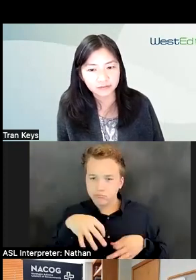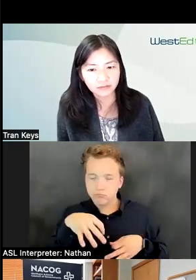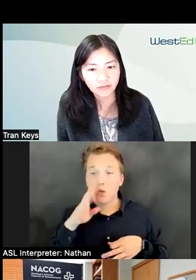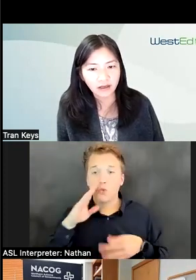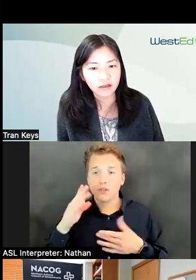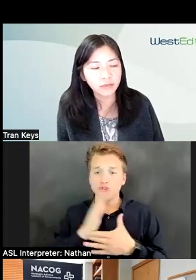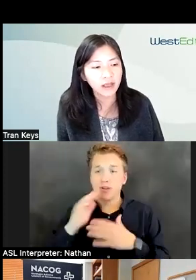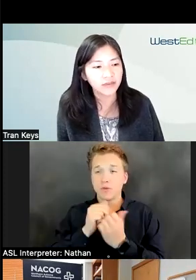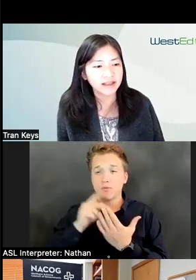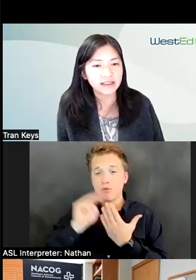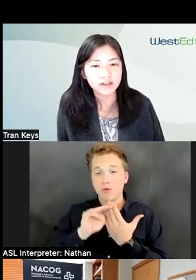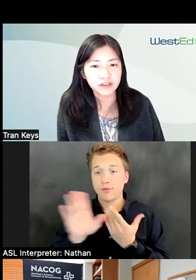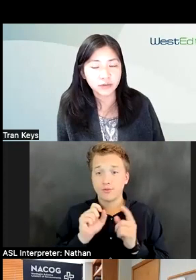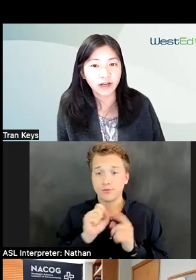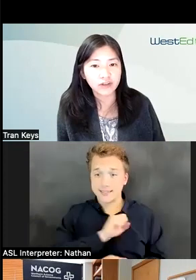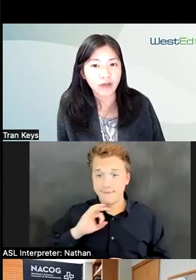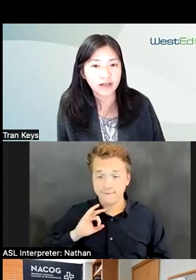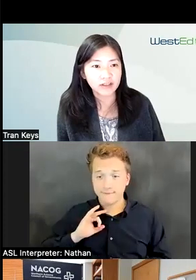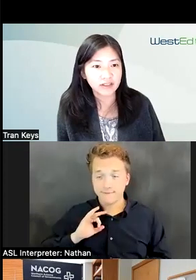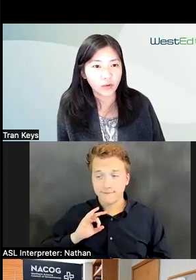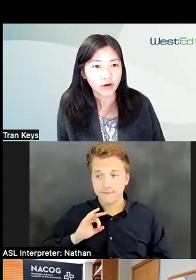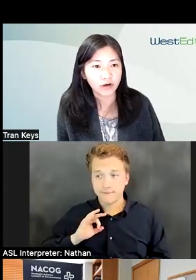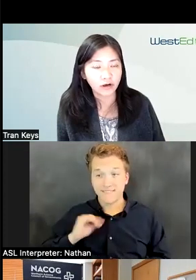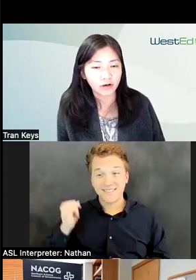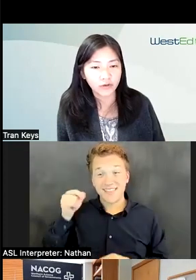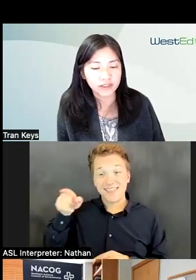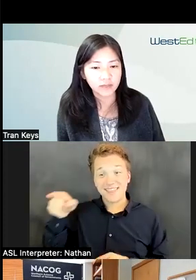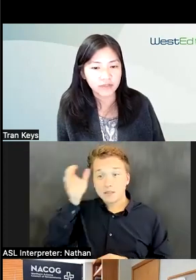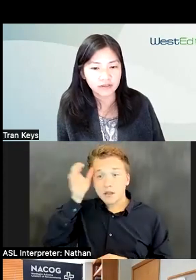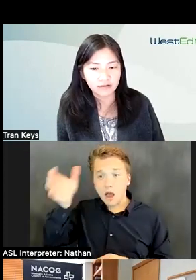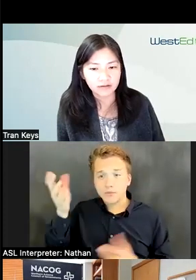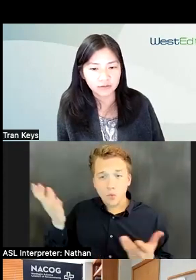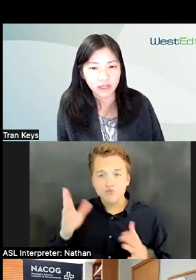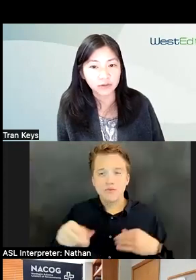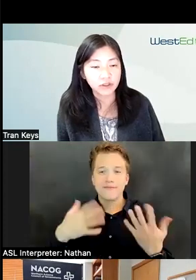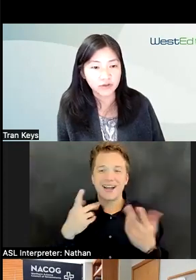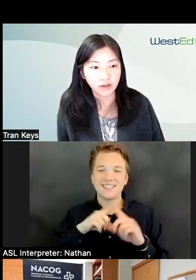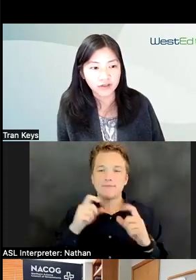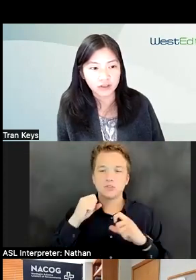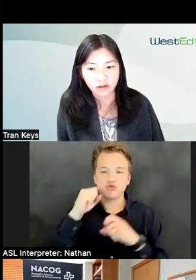The idea here is just to provide strategies for the team to be able to use the logic model